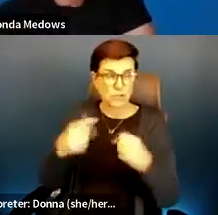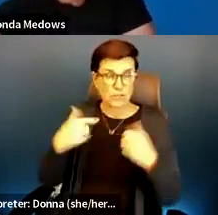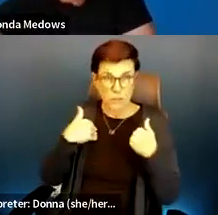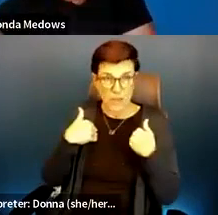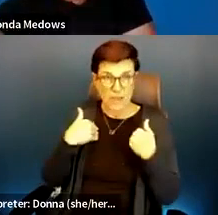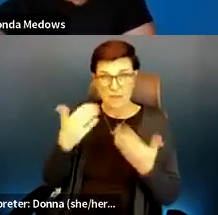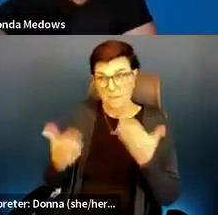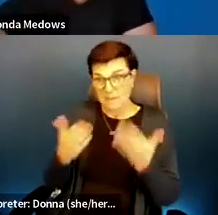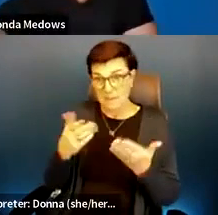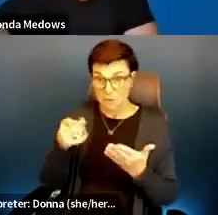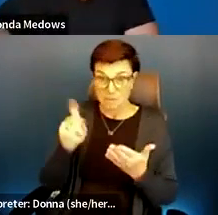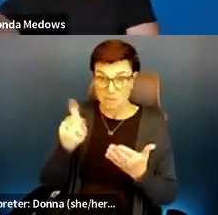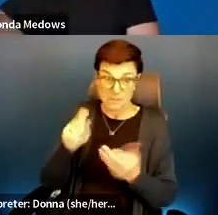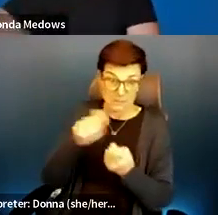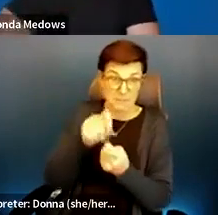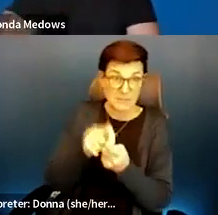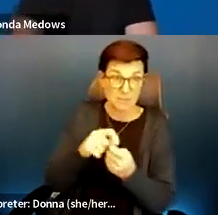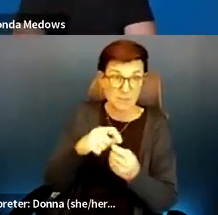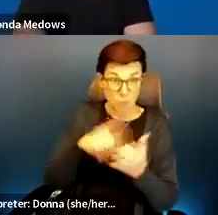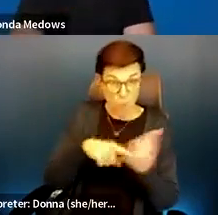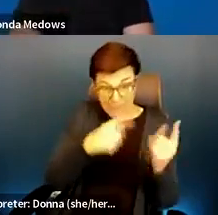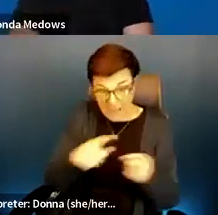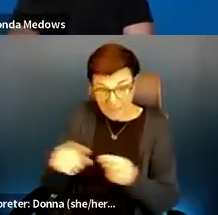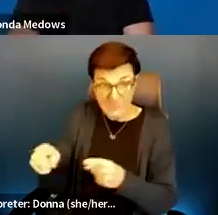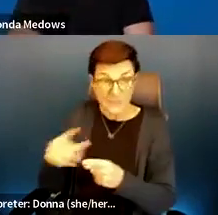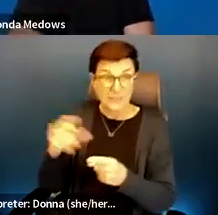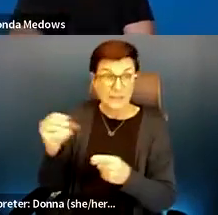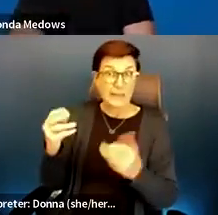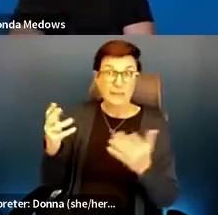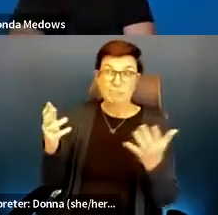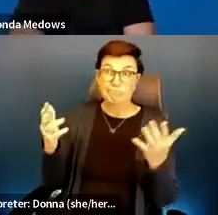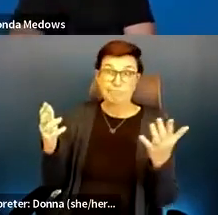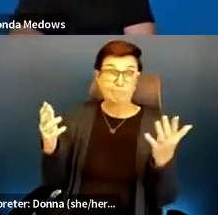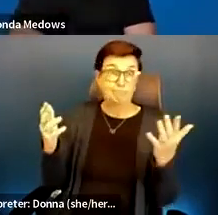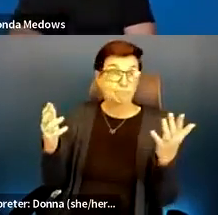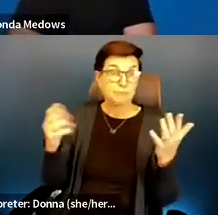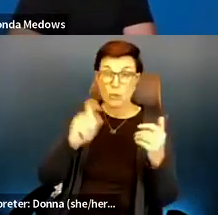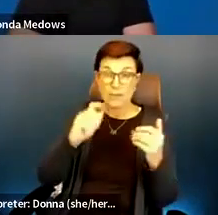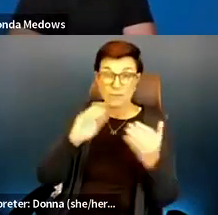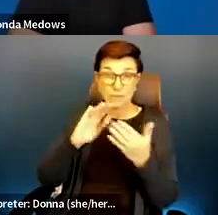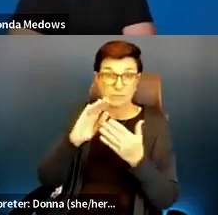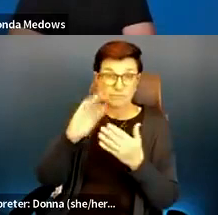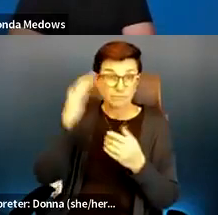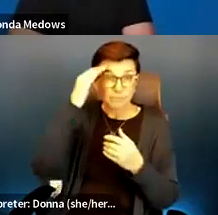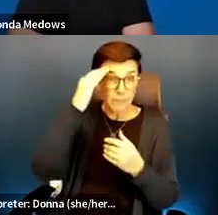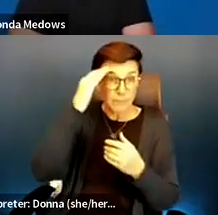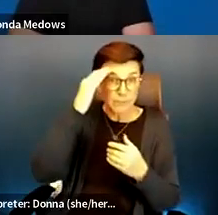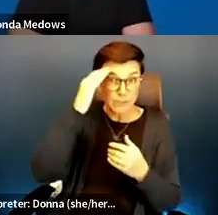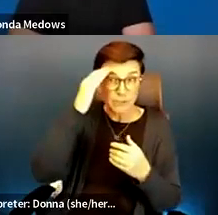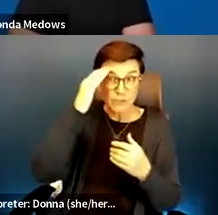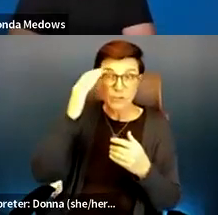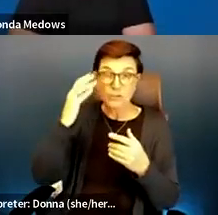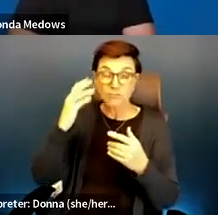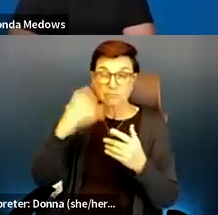you know, what's happening. And then you have to be familiar with it and, you know, be comfortable actually doing it.